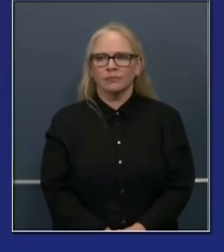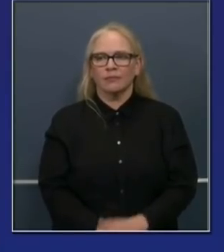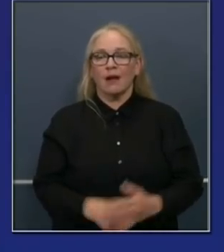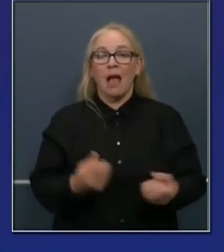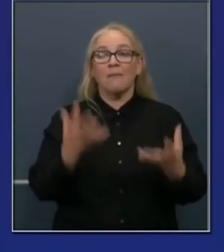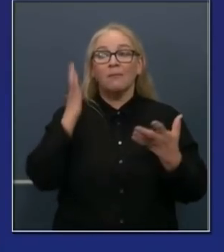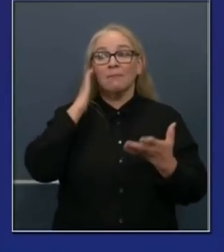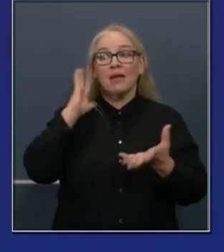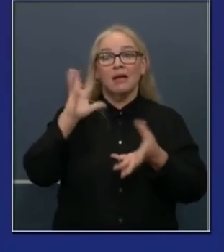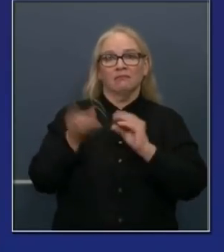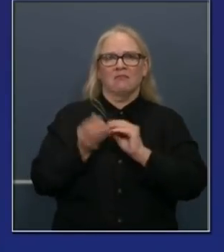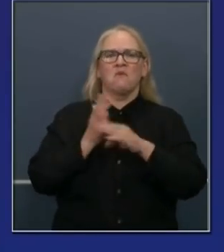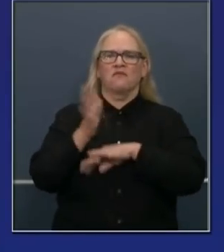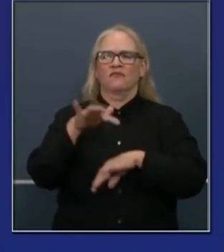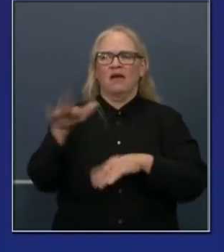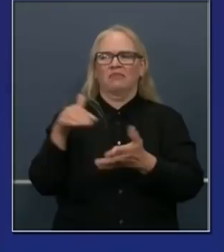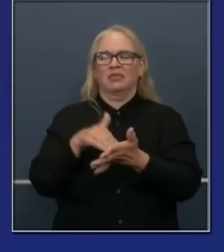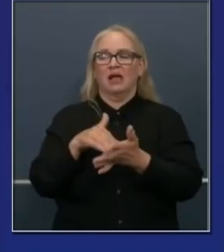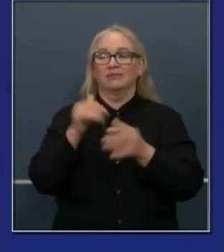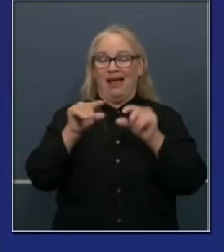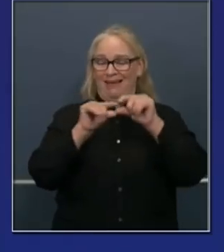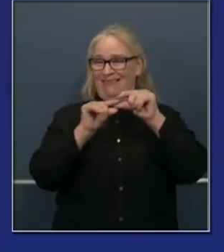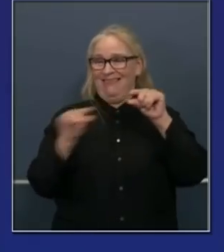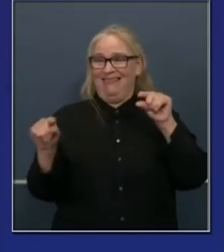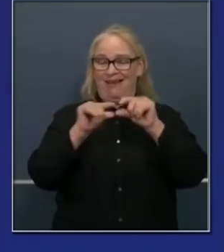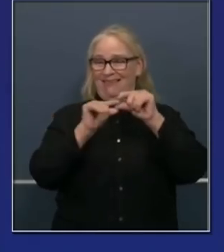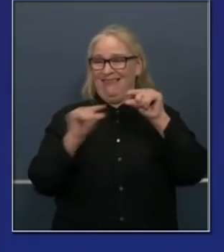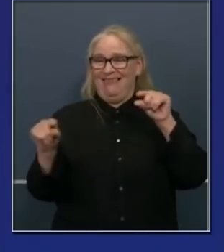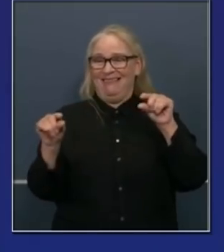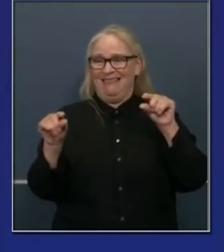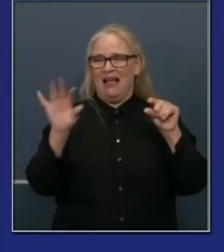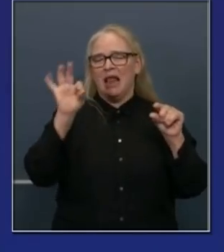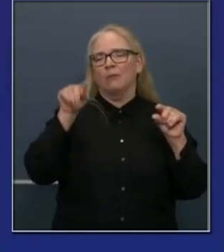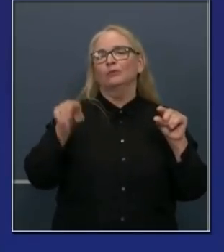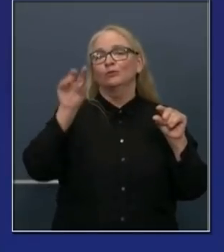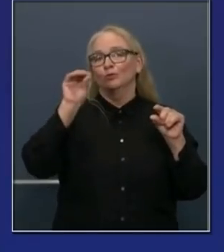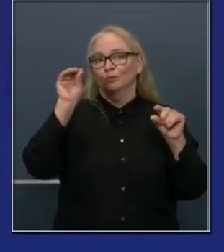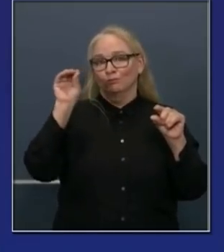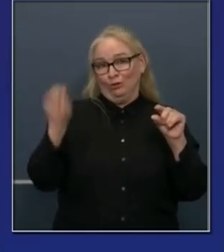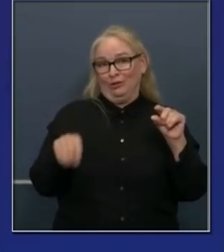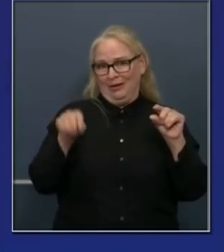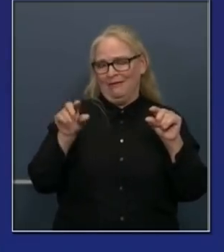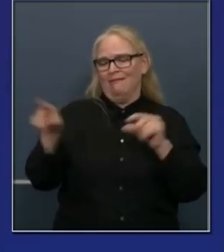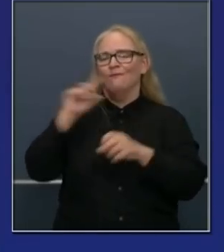PATIENT. THAT WAS ABOUT 9% WHEN I SHARED THIS SLIDE WITH YOU ON